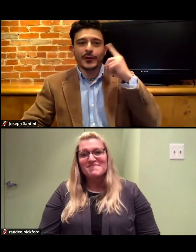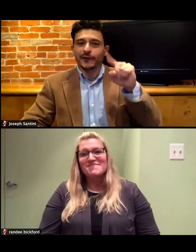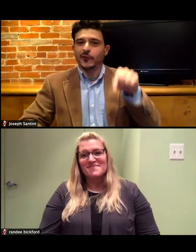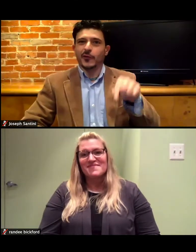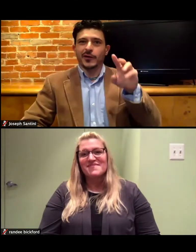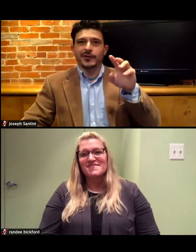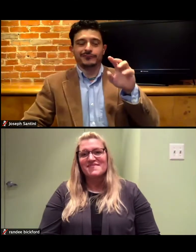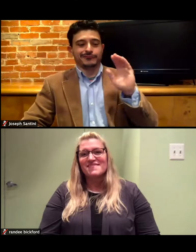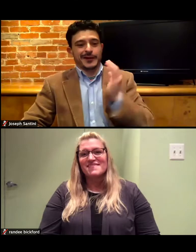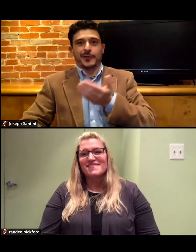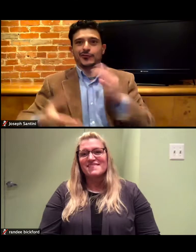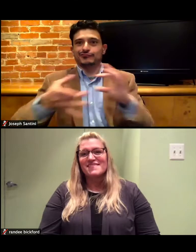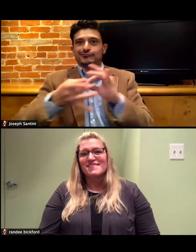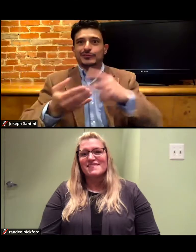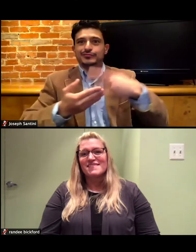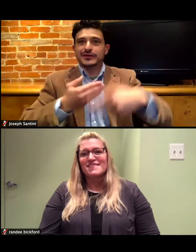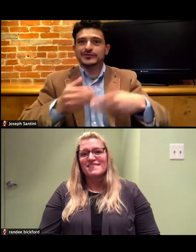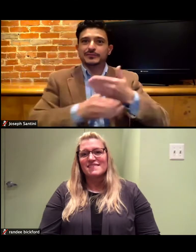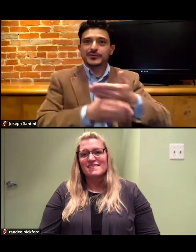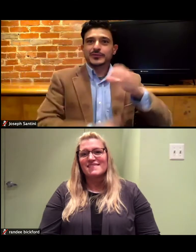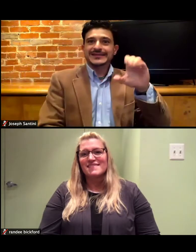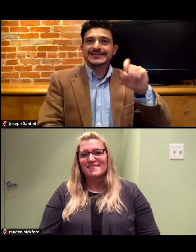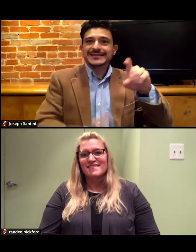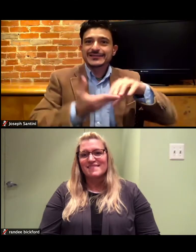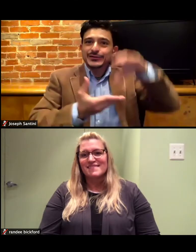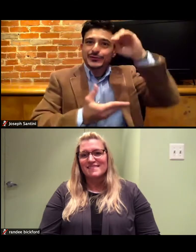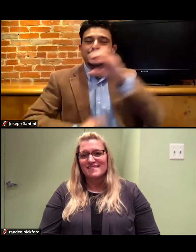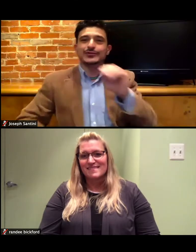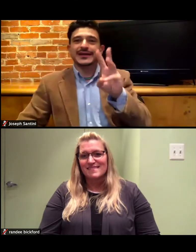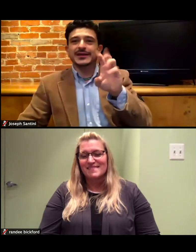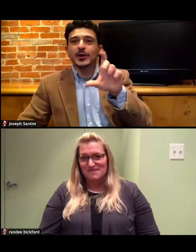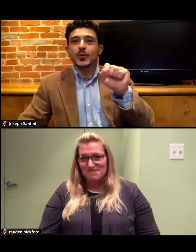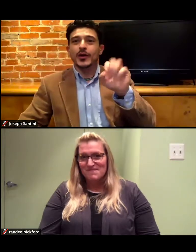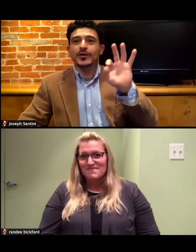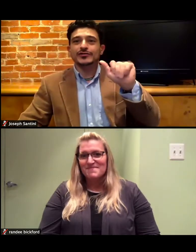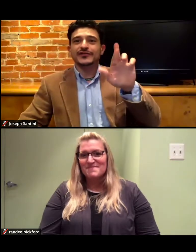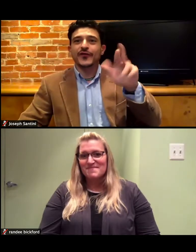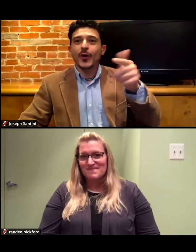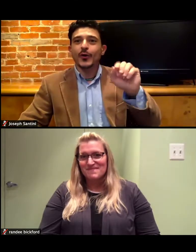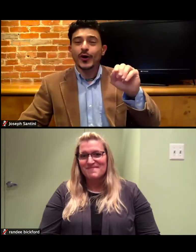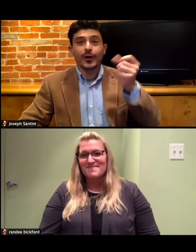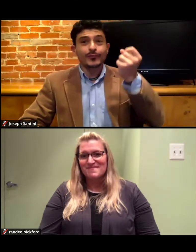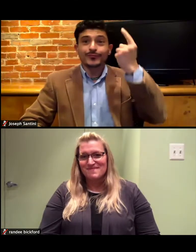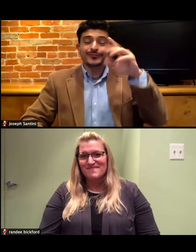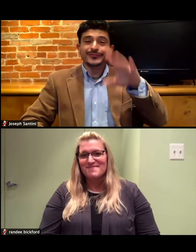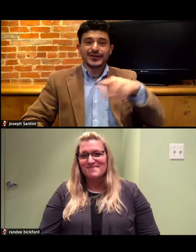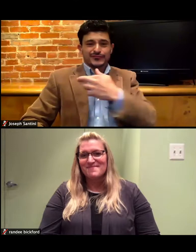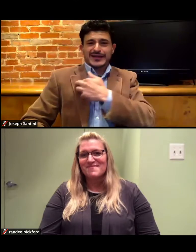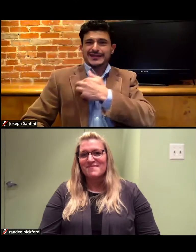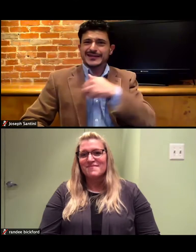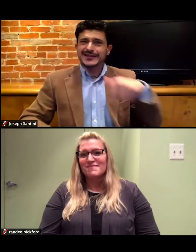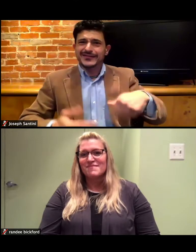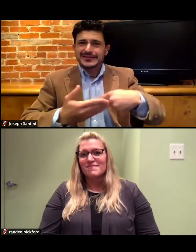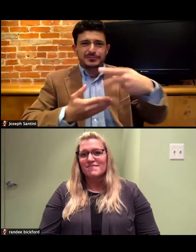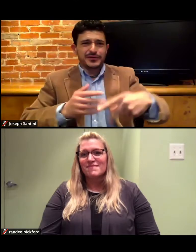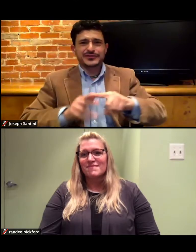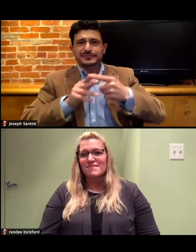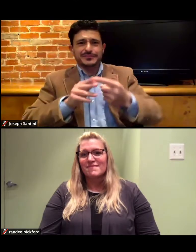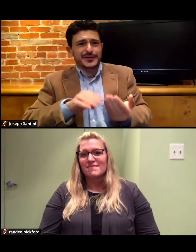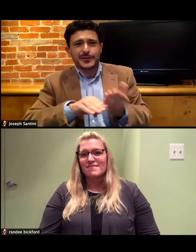This is the first webinar for this series. We worked with CSD Learns and Wells Fargo Foundation